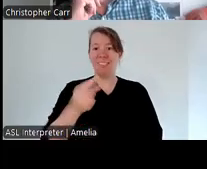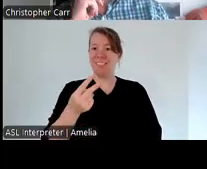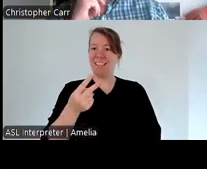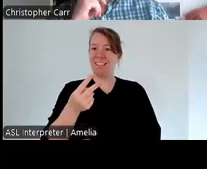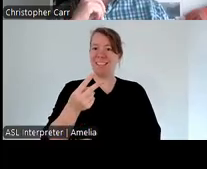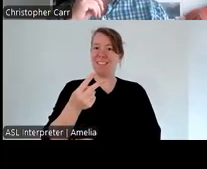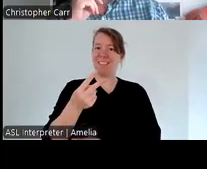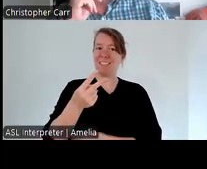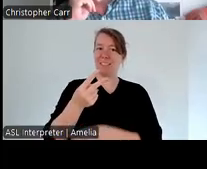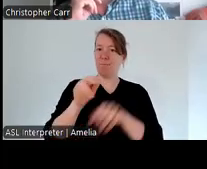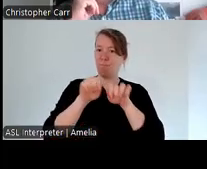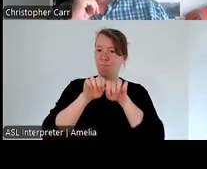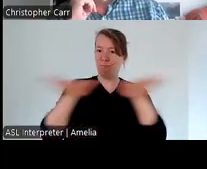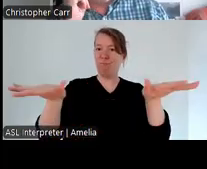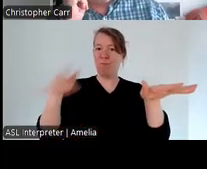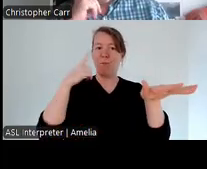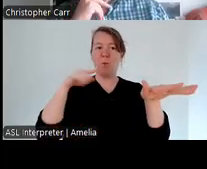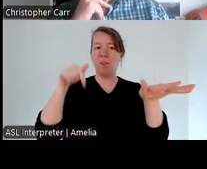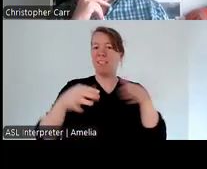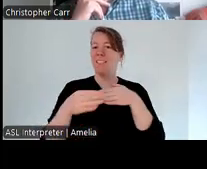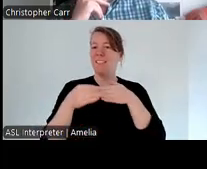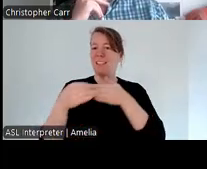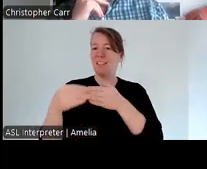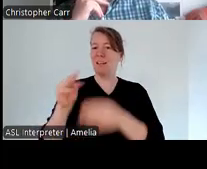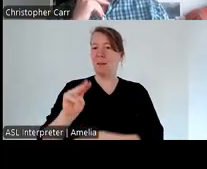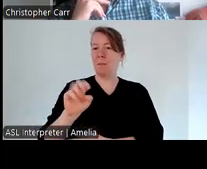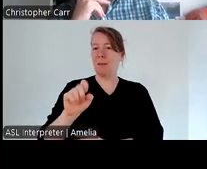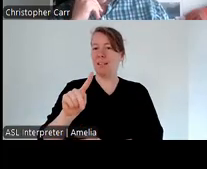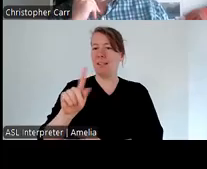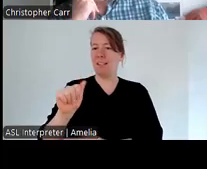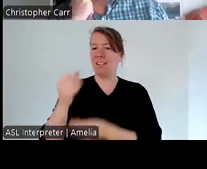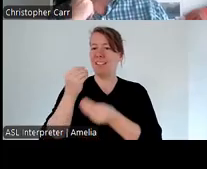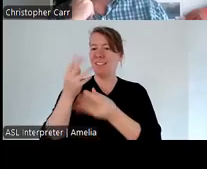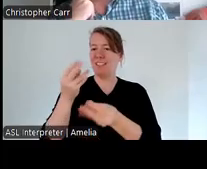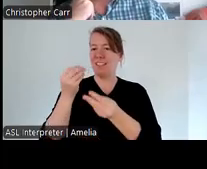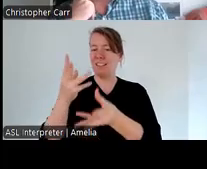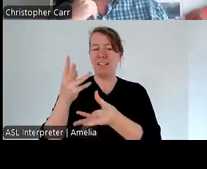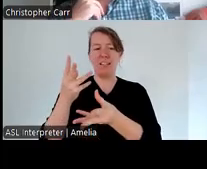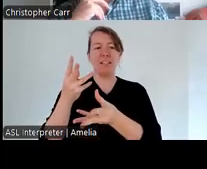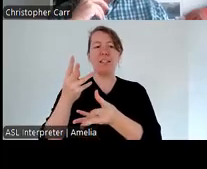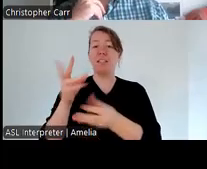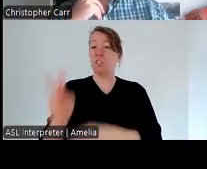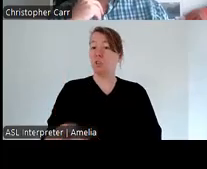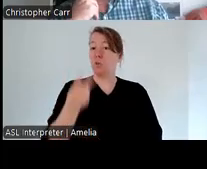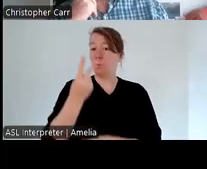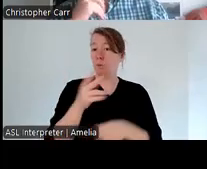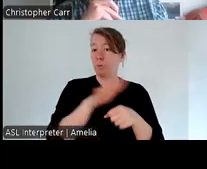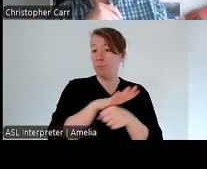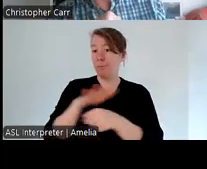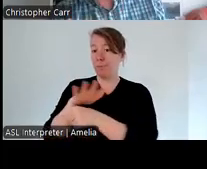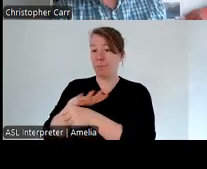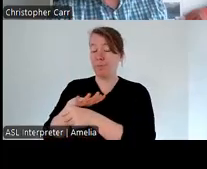guide. And this comprises of two main areas, the principles document, showing the, the